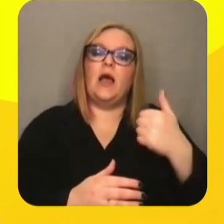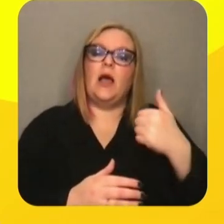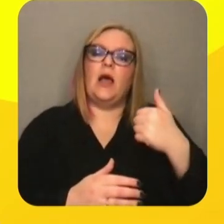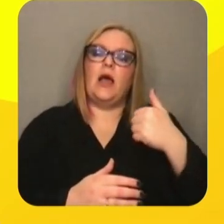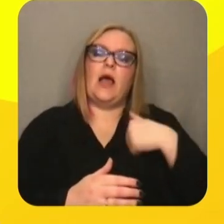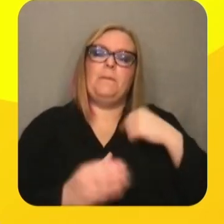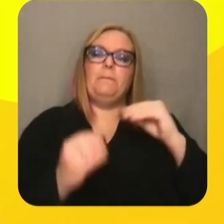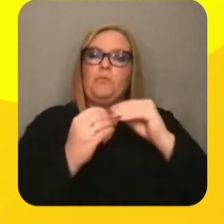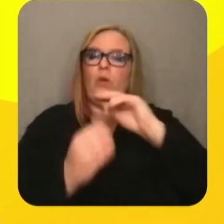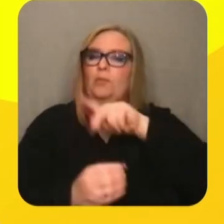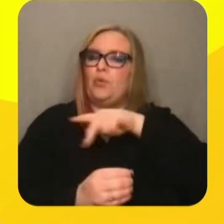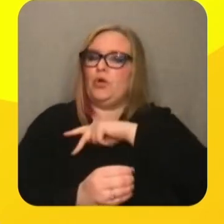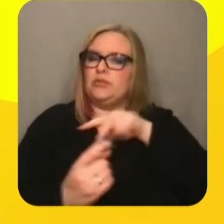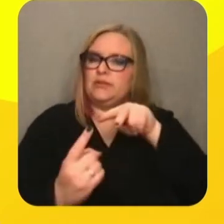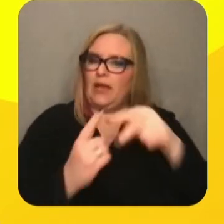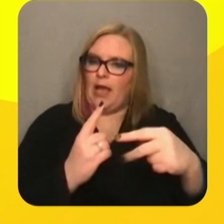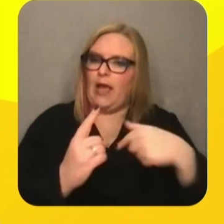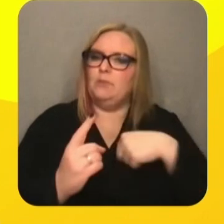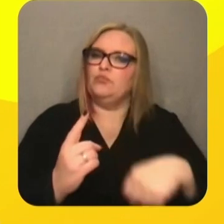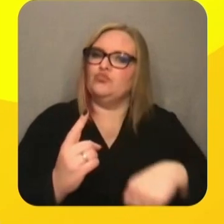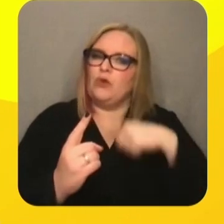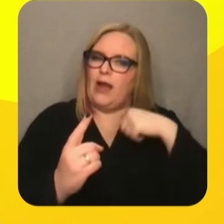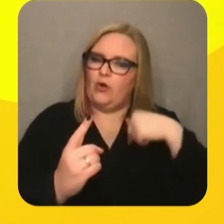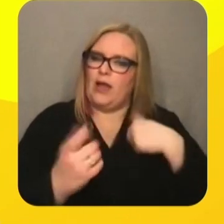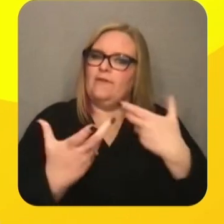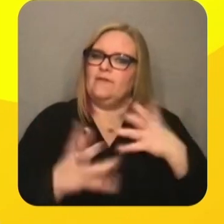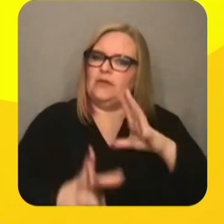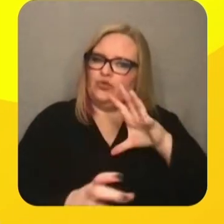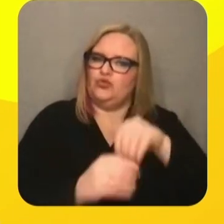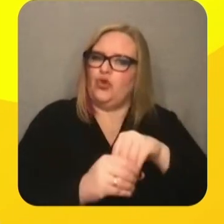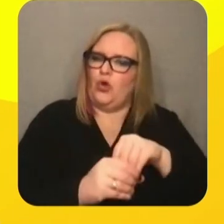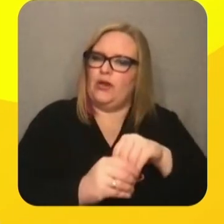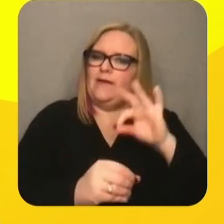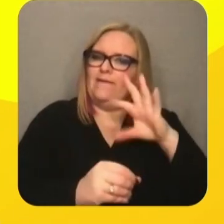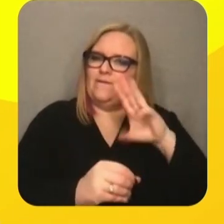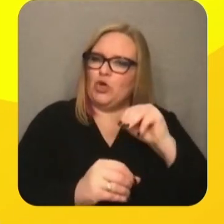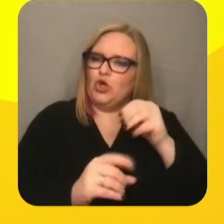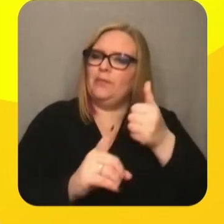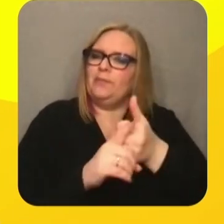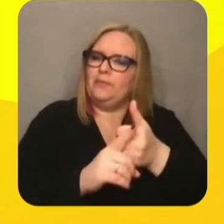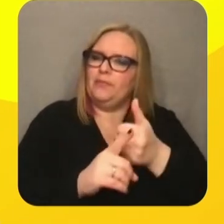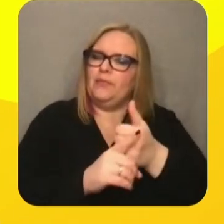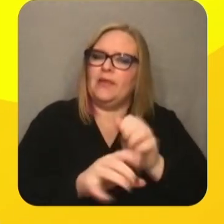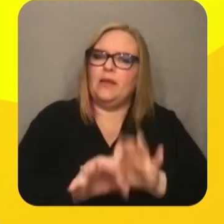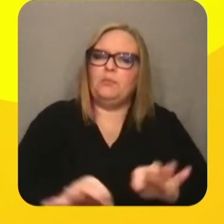I'm most proud of the fact that I joined a firm with such an important legacy as a black-owned business.